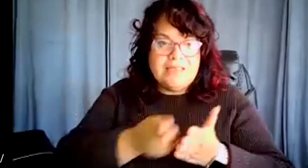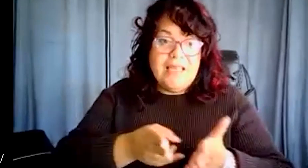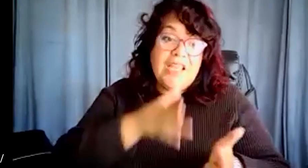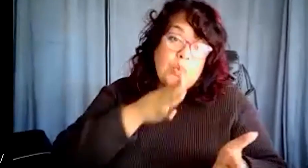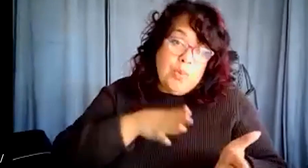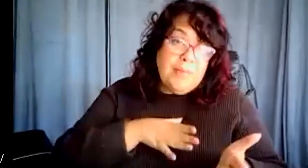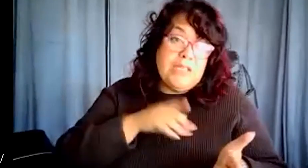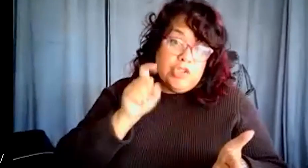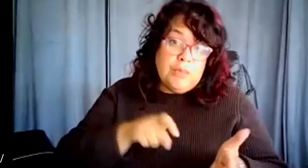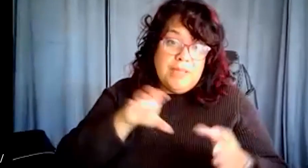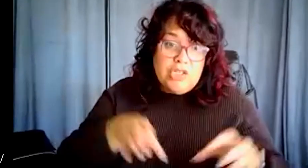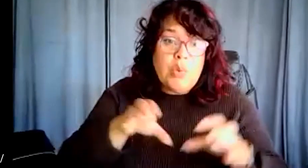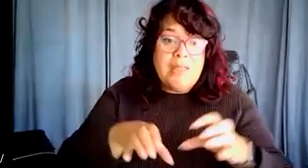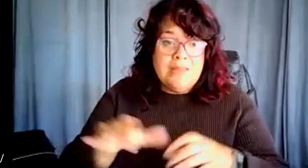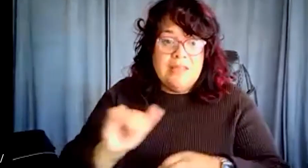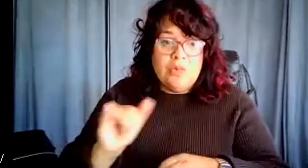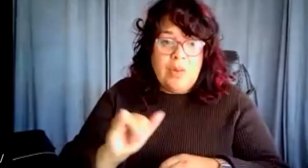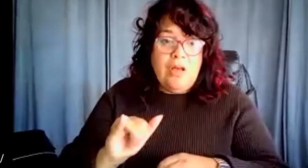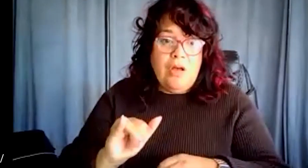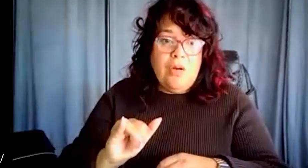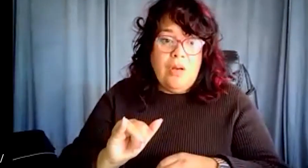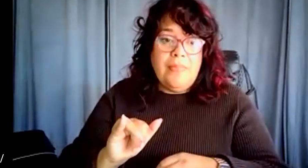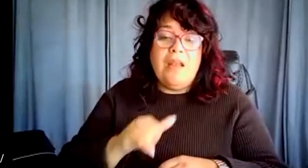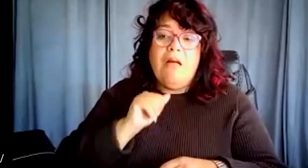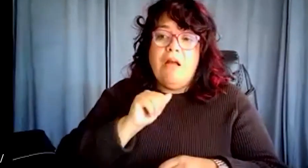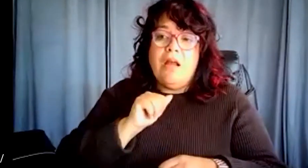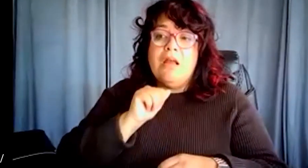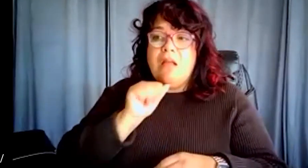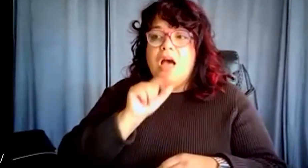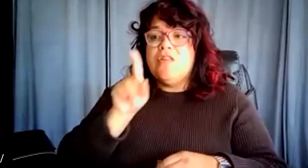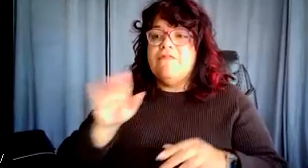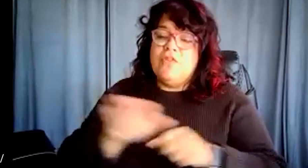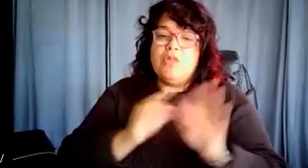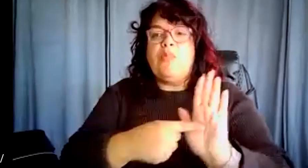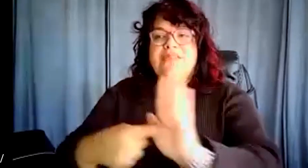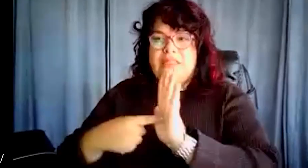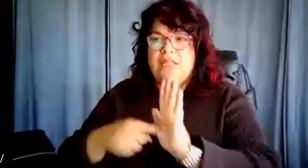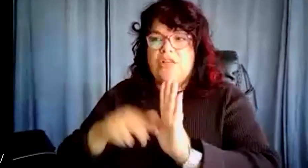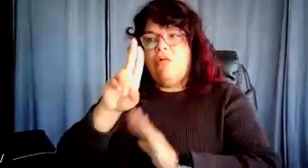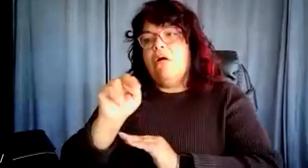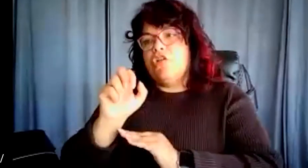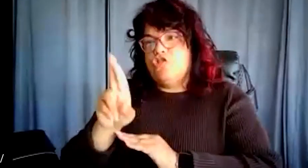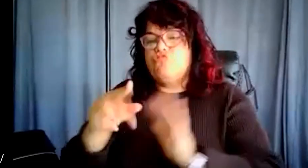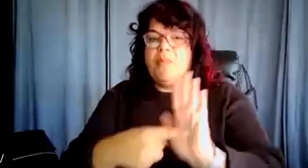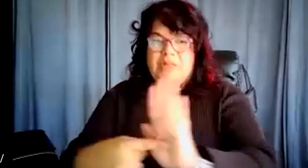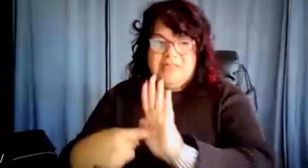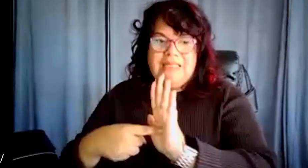People with underrepresented identities should be thinking about how can we be better allies